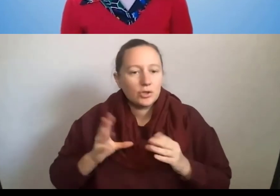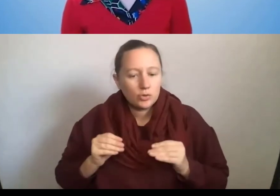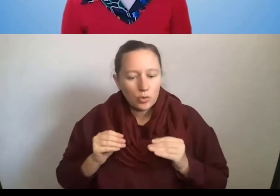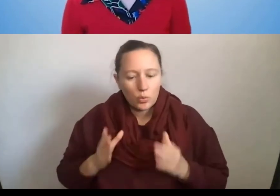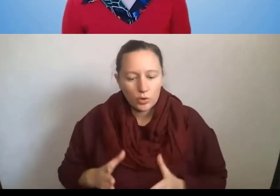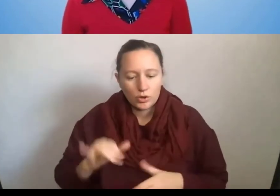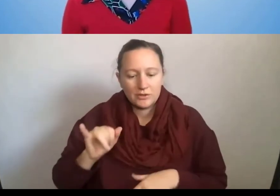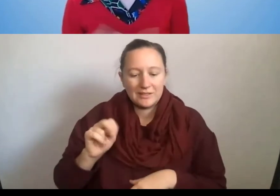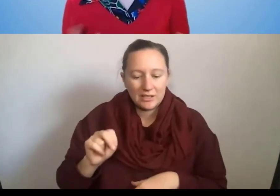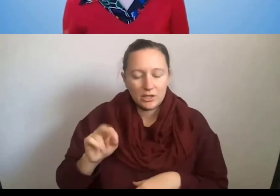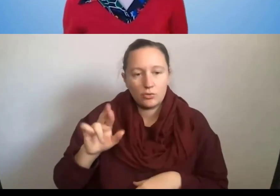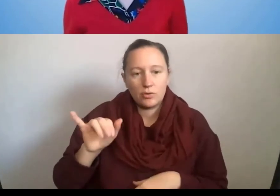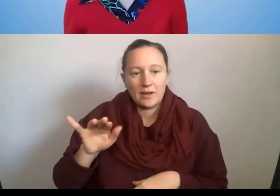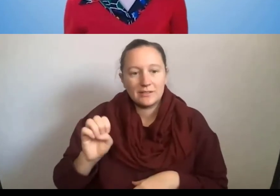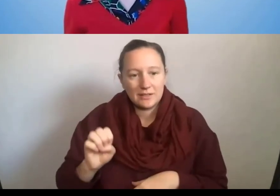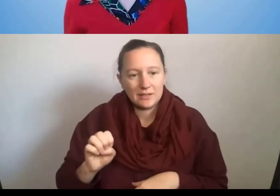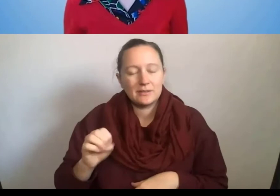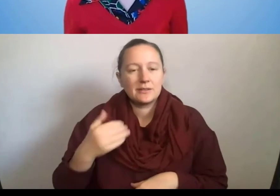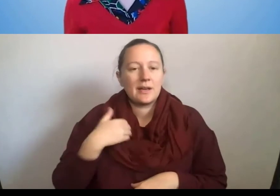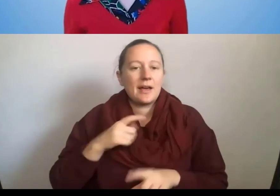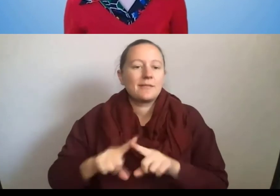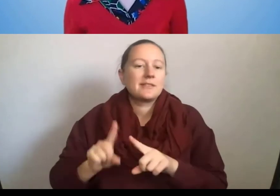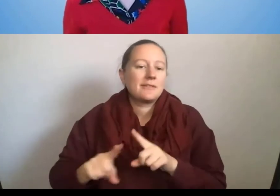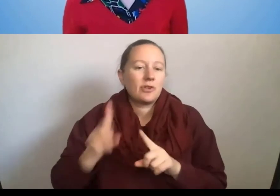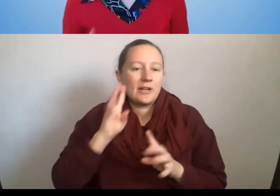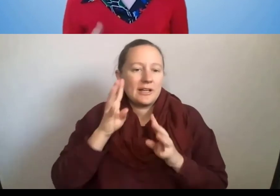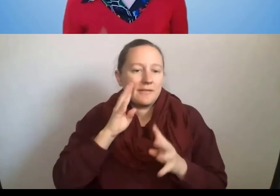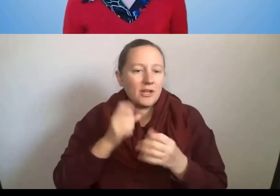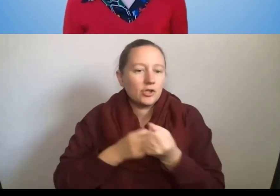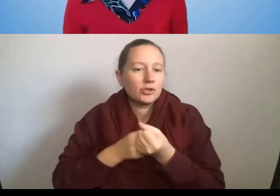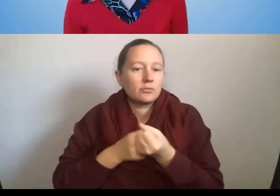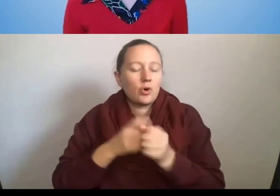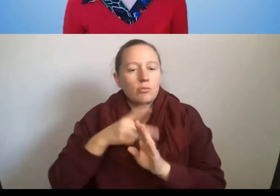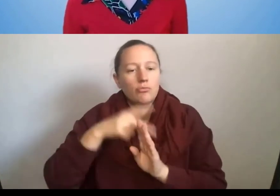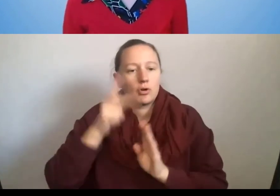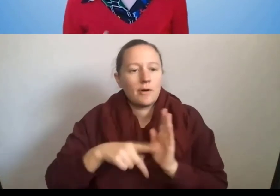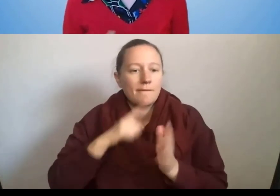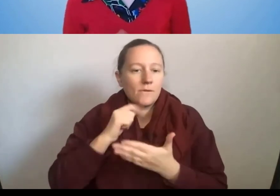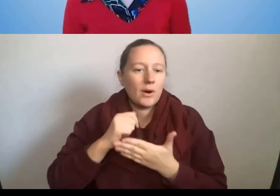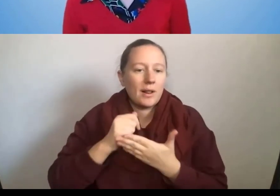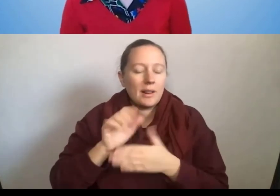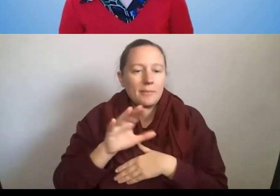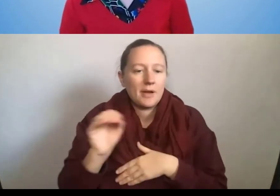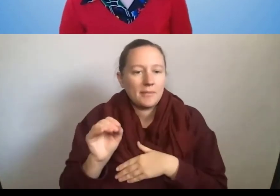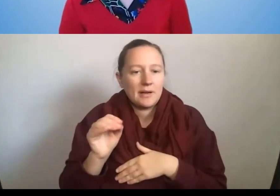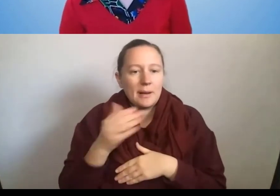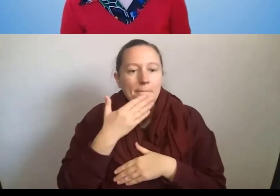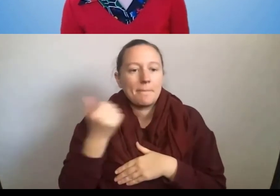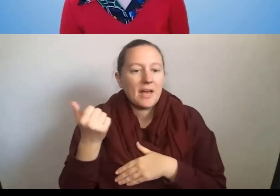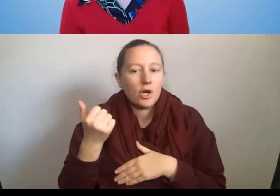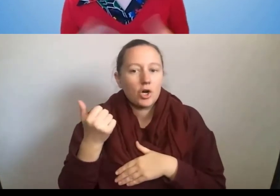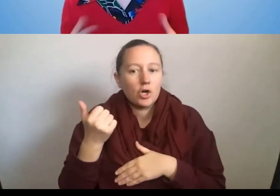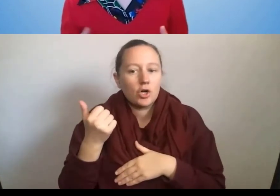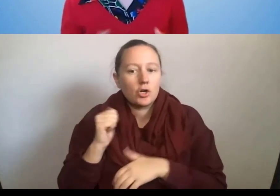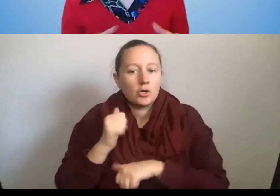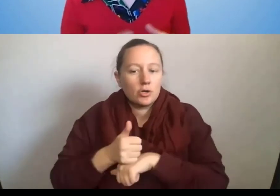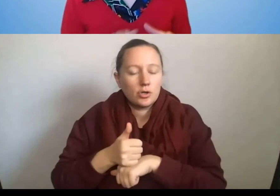We have different innovator support programs to help companies better be able to flesh out